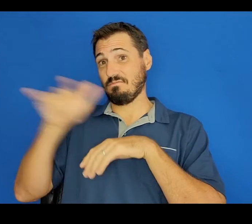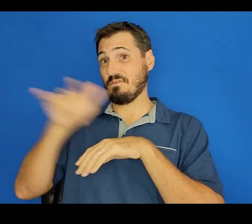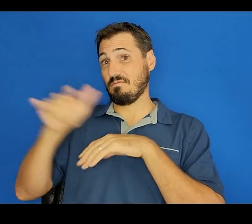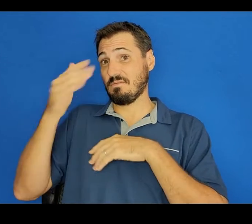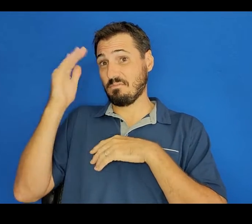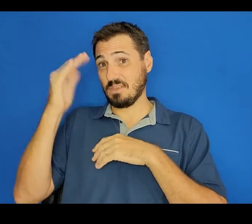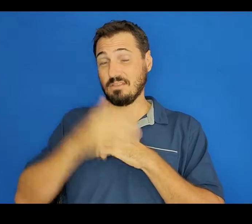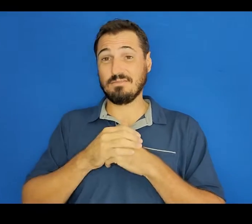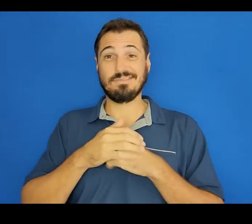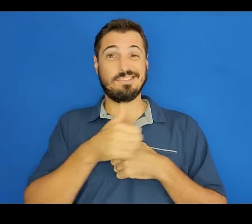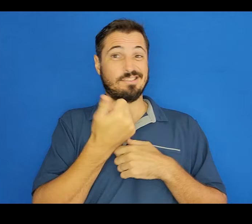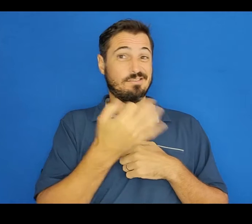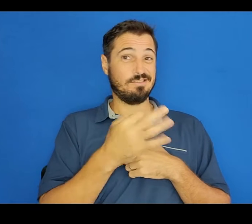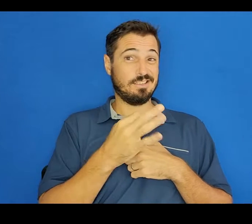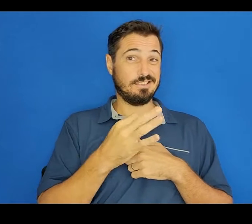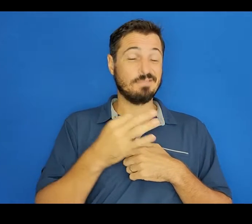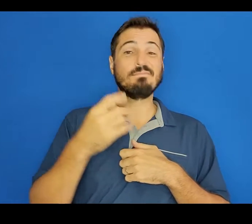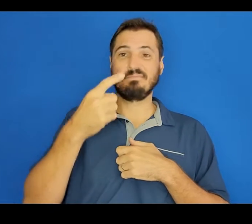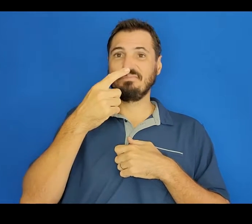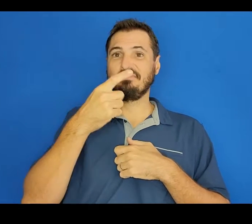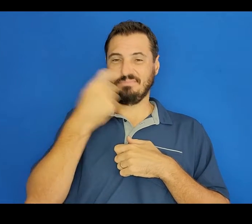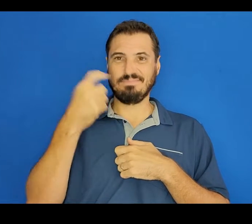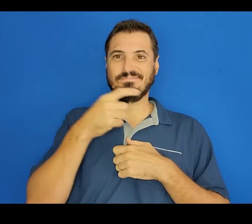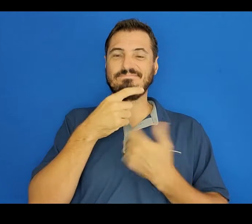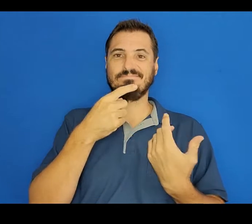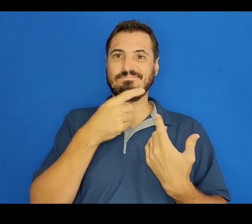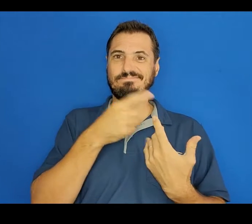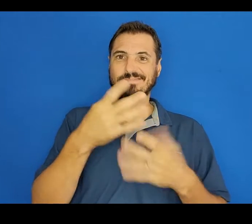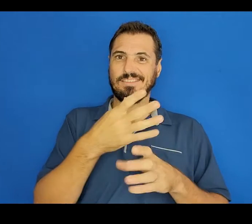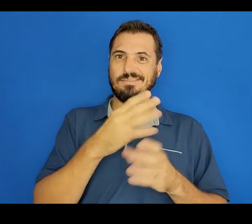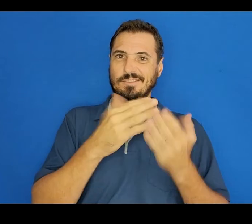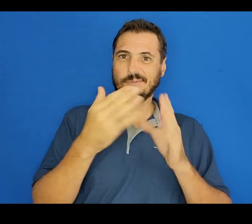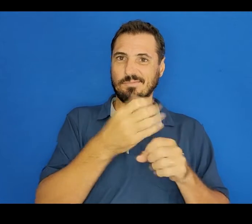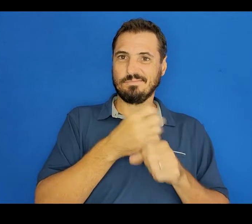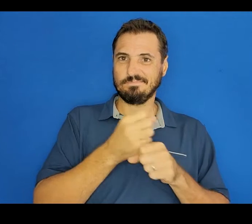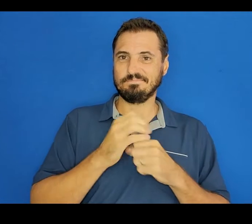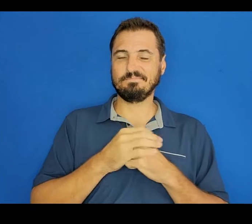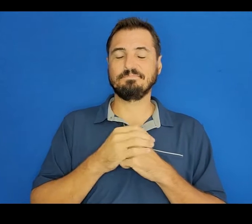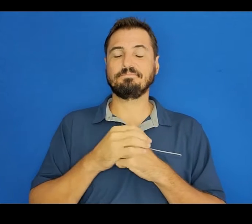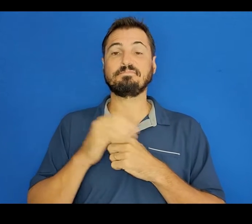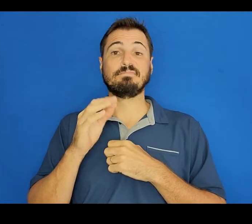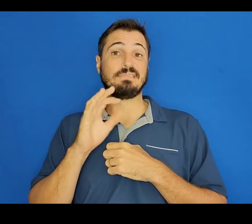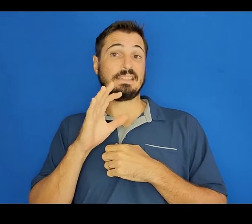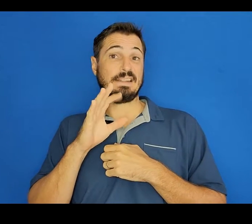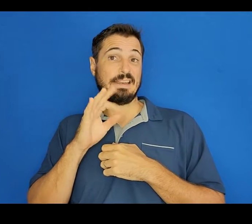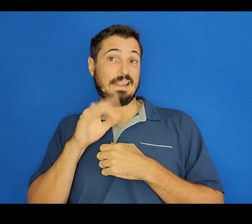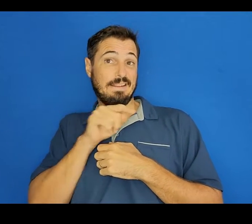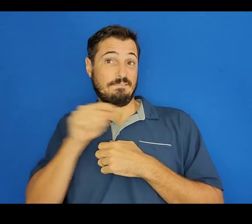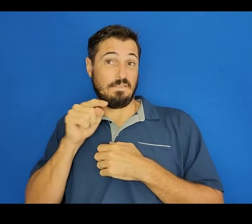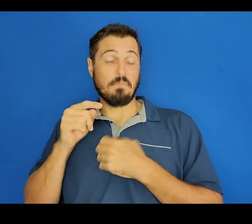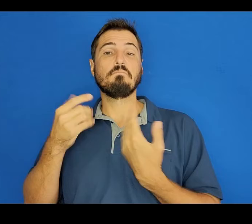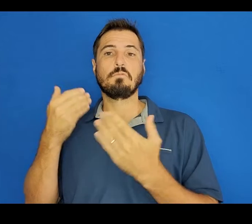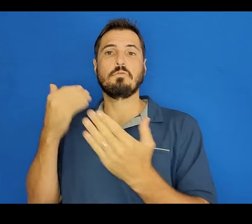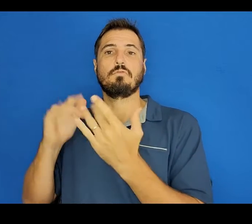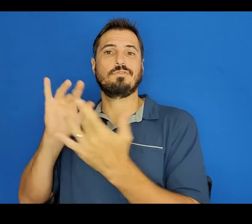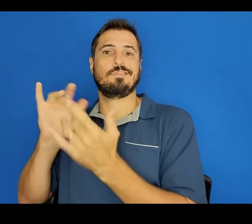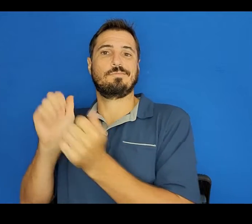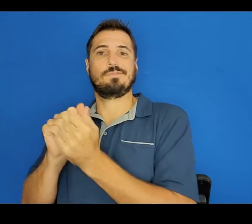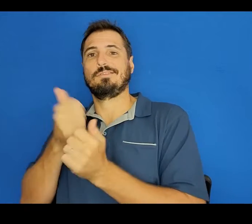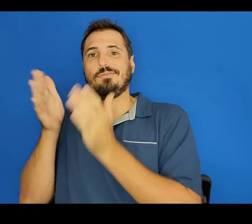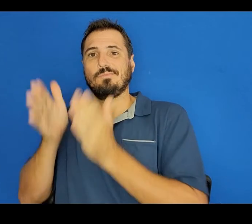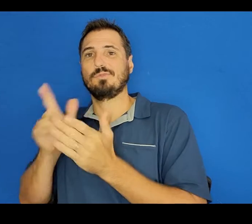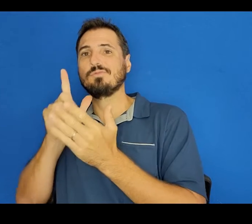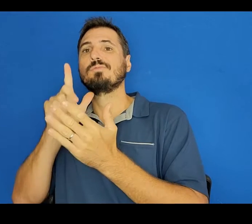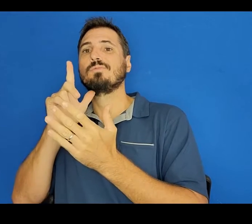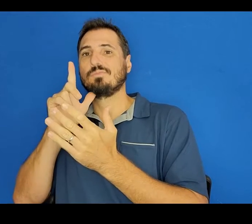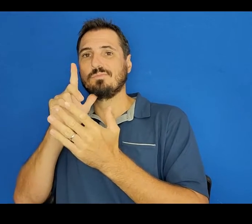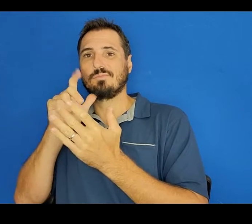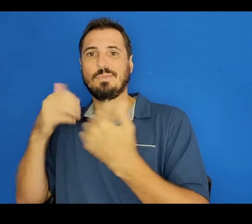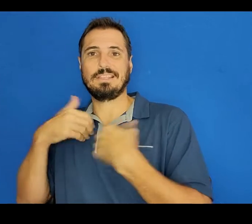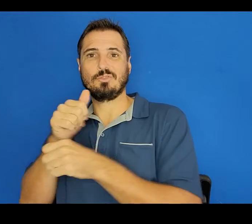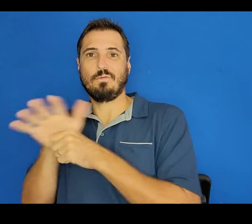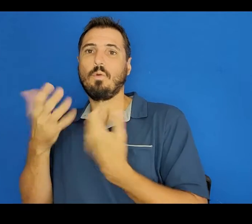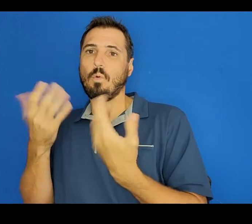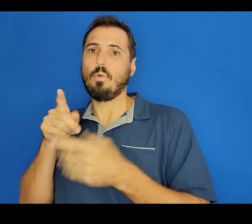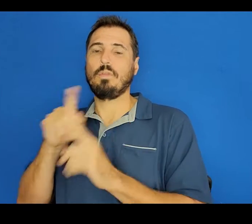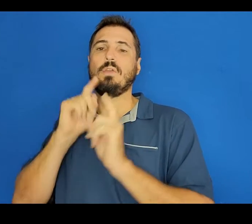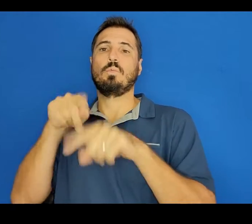remaining 19 cases are considered community acquired. Nine of these are close contacts of a previously announced case or are tied to an active cluster. The remaining 10 have no known